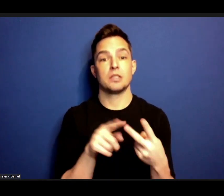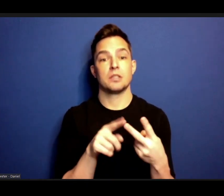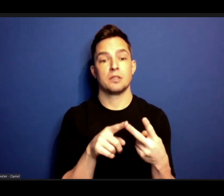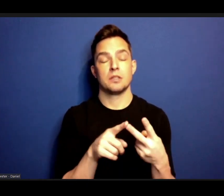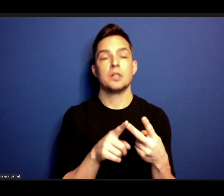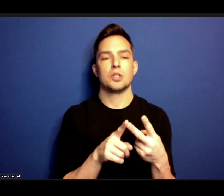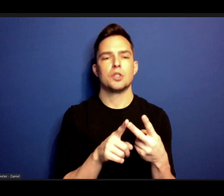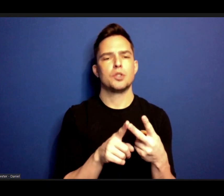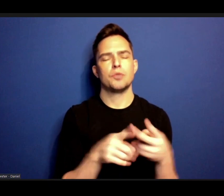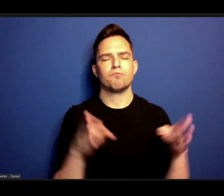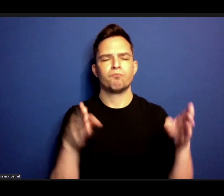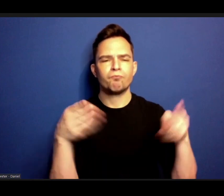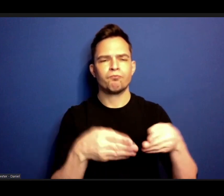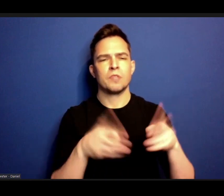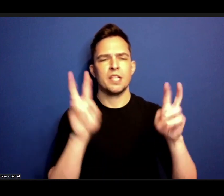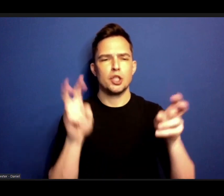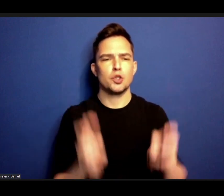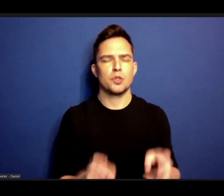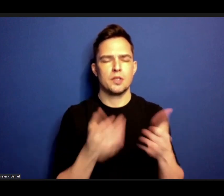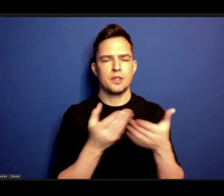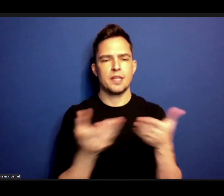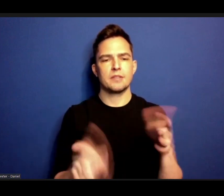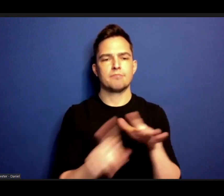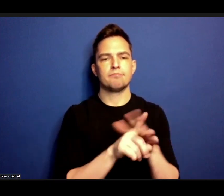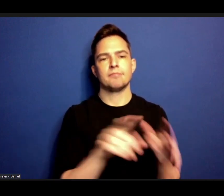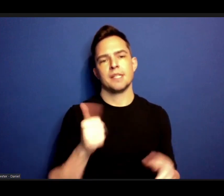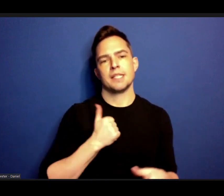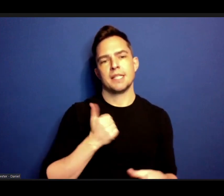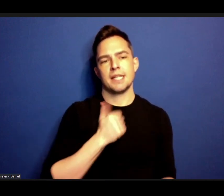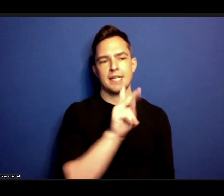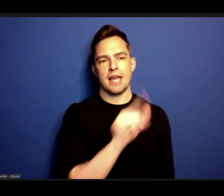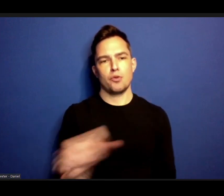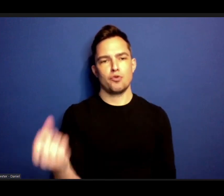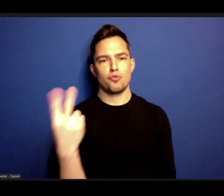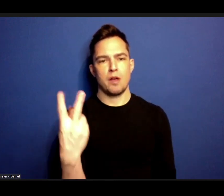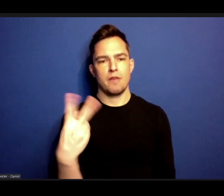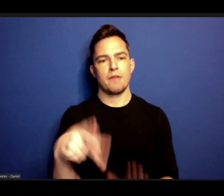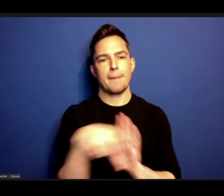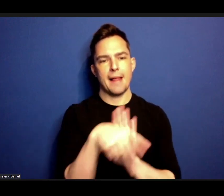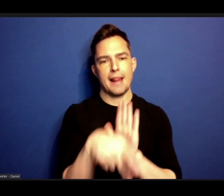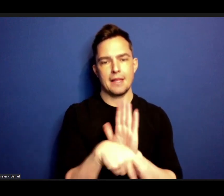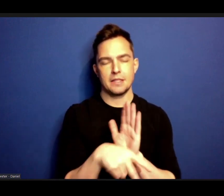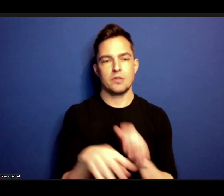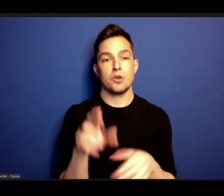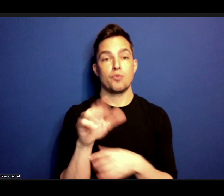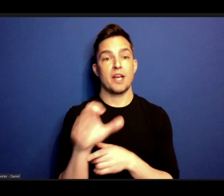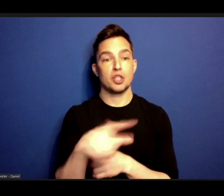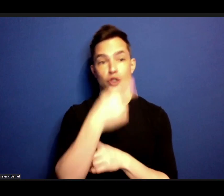on issues and themes related to Canadian K-12 education policies, racial trauma in education,